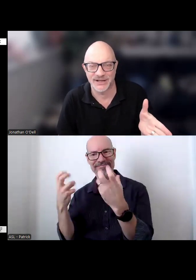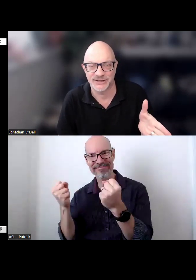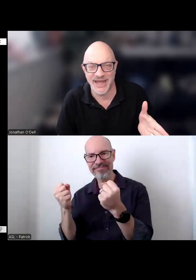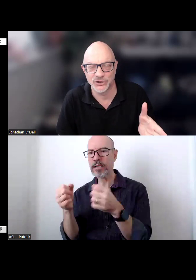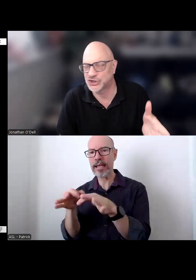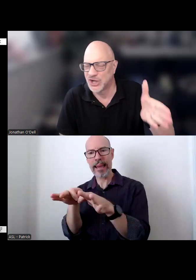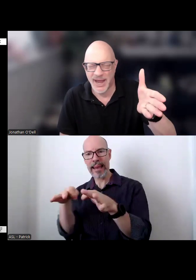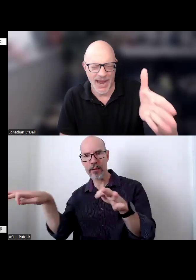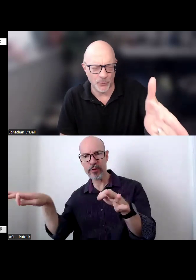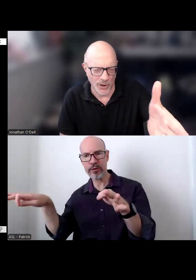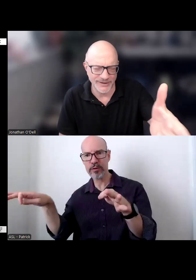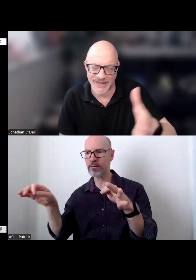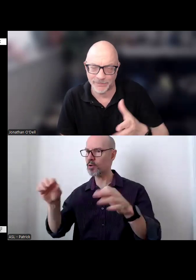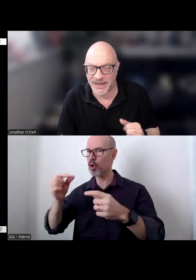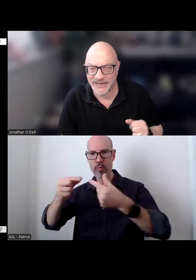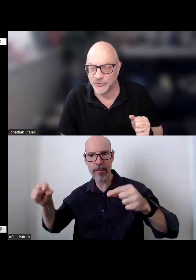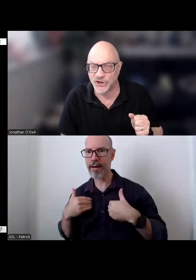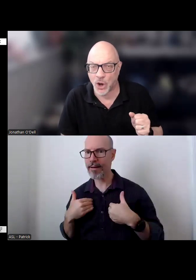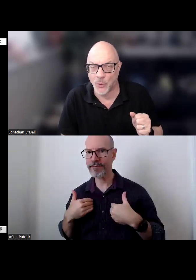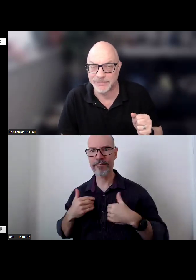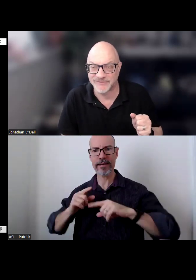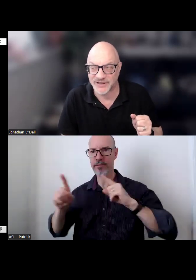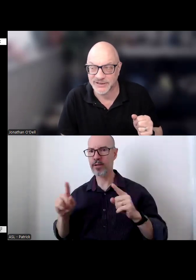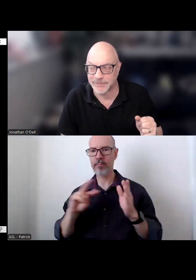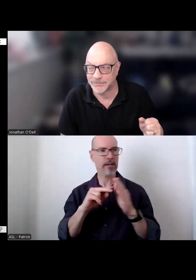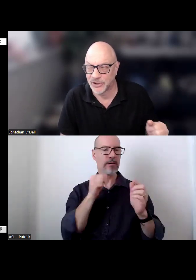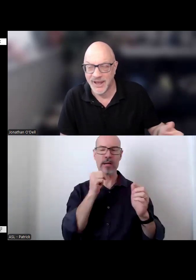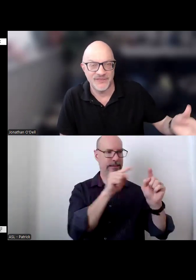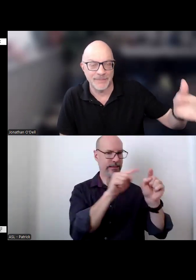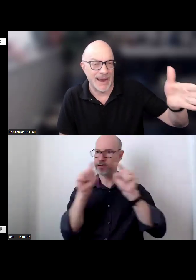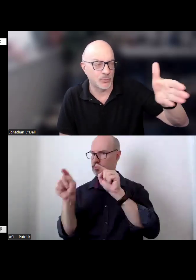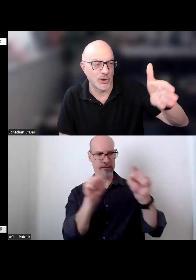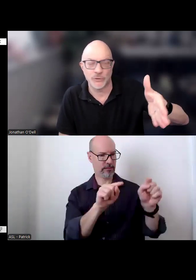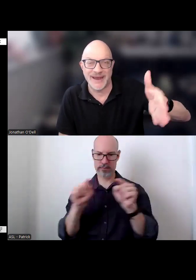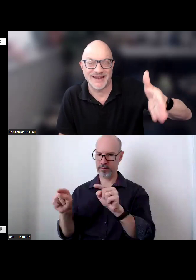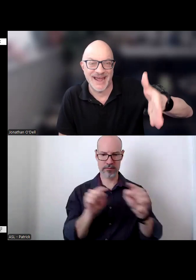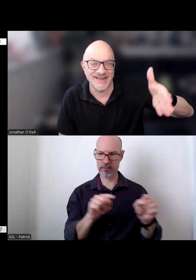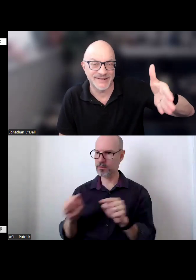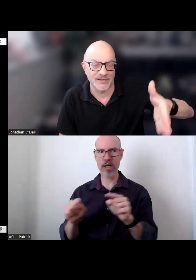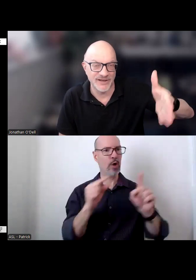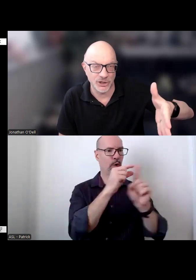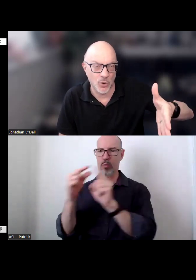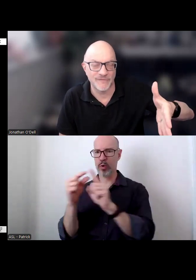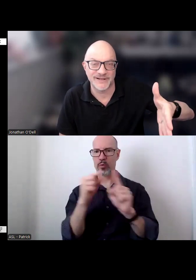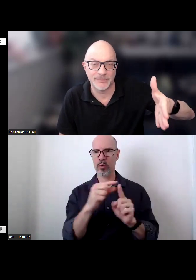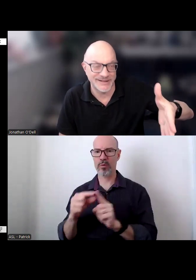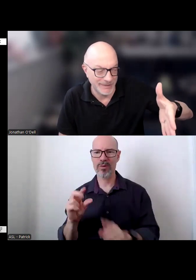You cannot word for word translate ASL into English. One example I gave you that always befuddles people, they